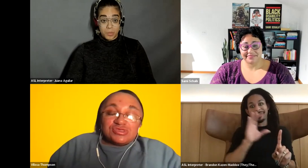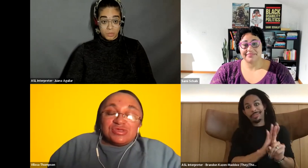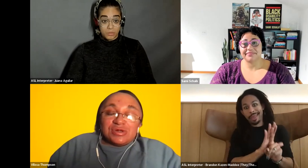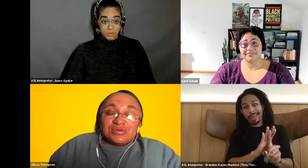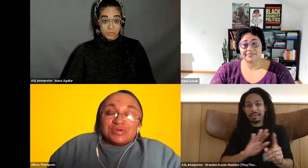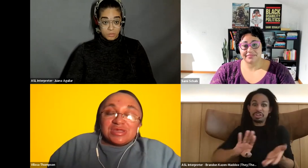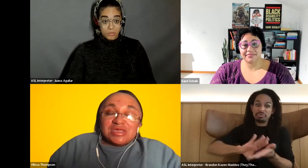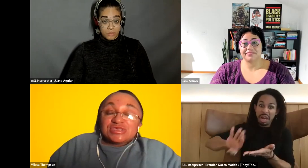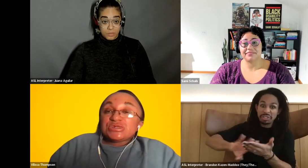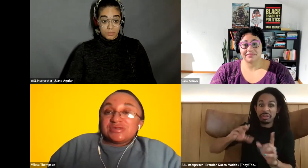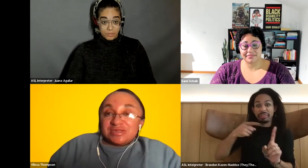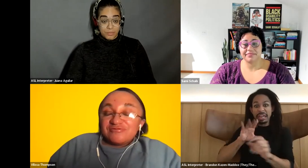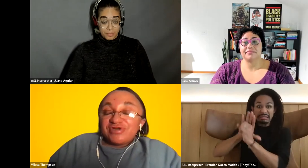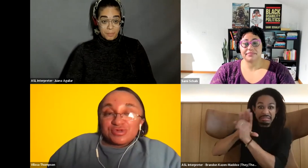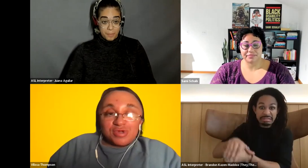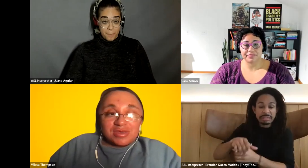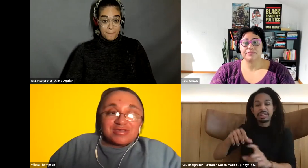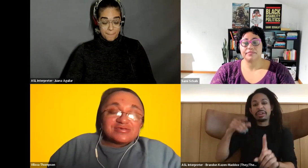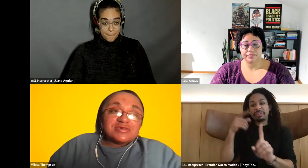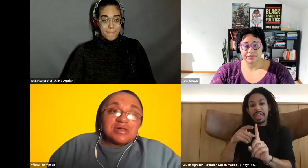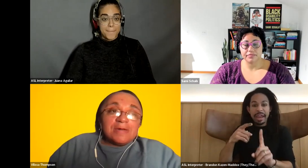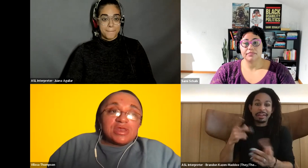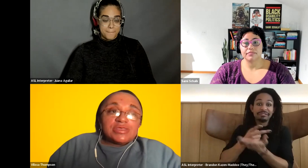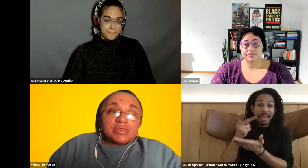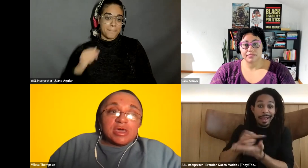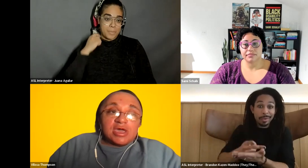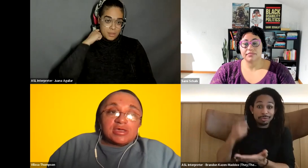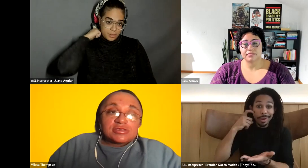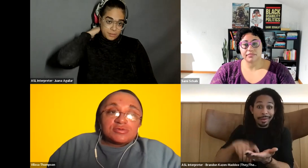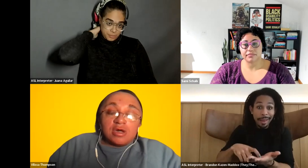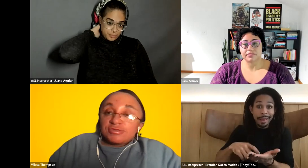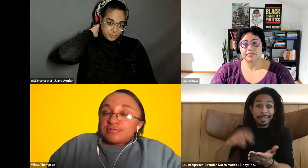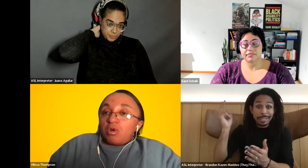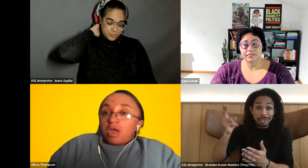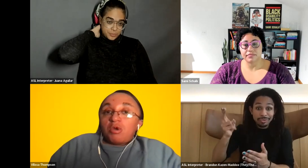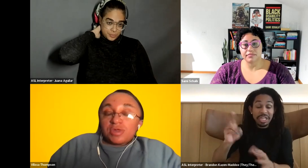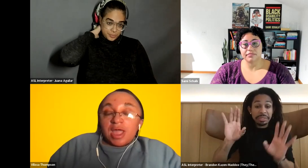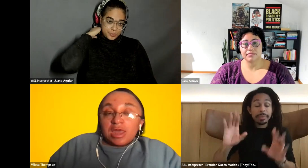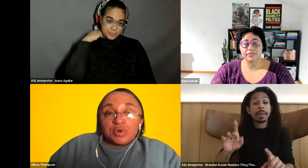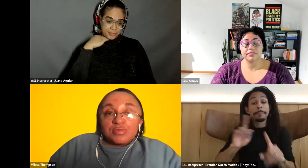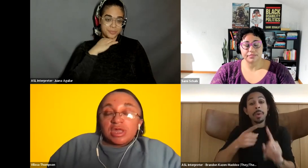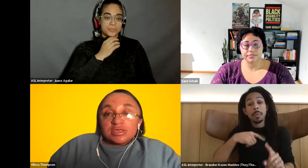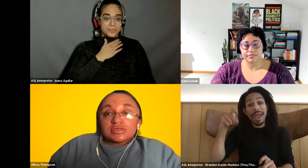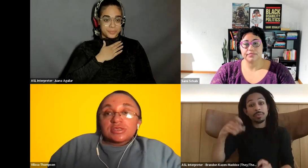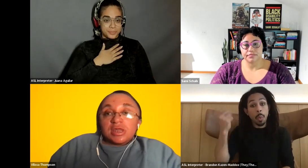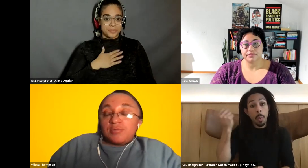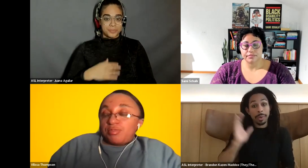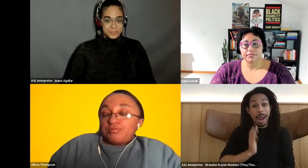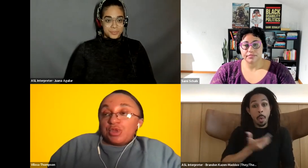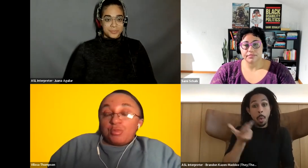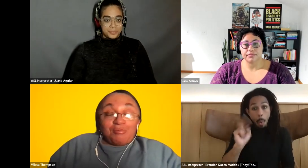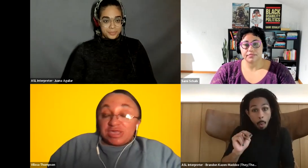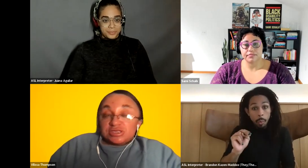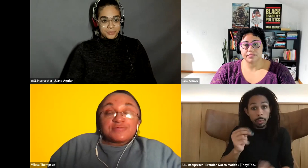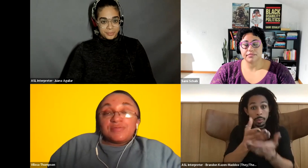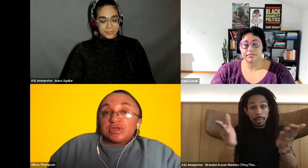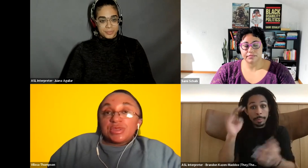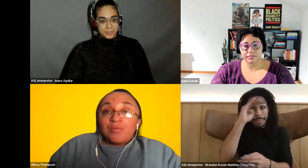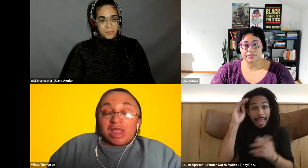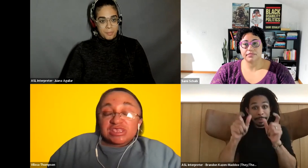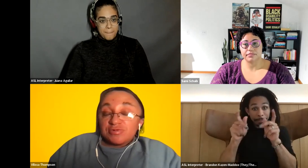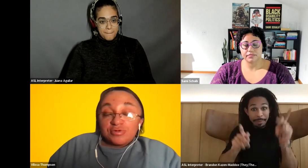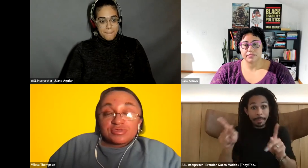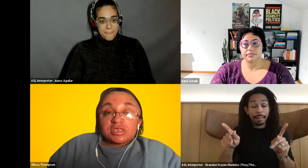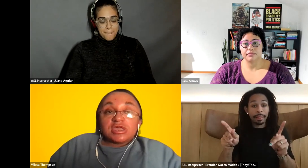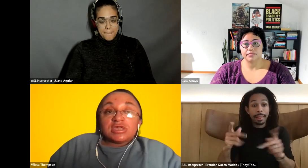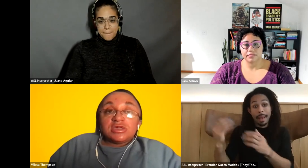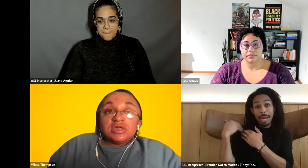Vilissa Thompson: you know, intentionally fail to recognize. But I think that we also have to hold our own accountable, because, like you know, myself and many black disabled folks like to say